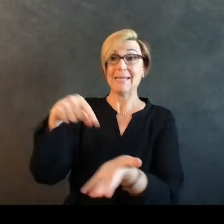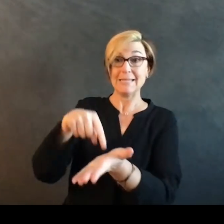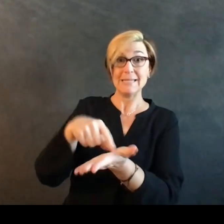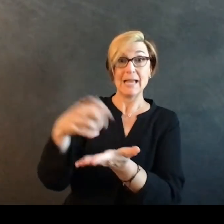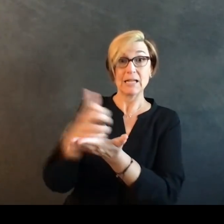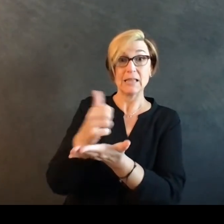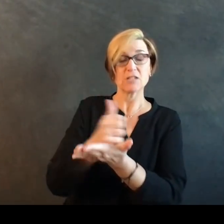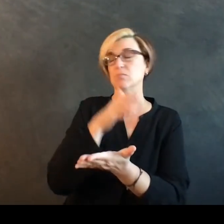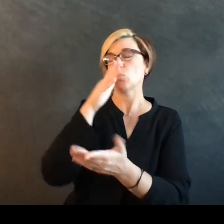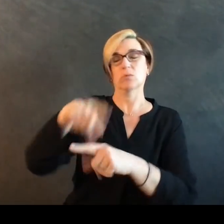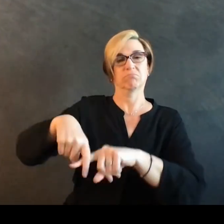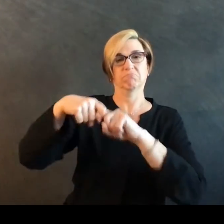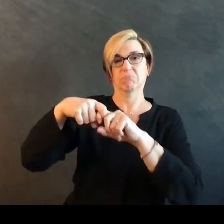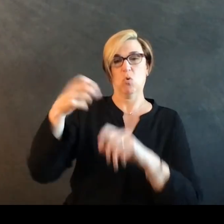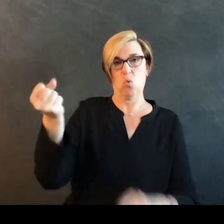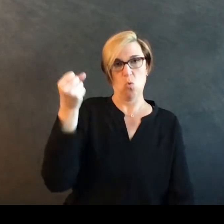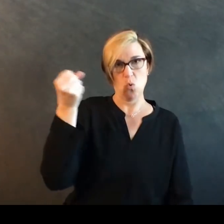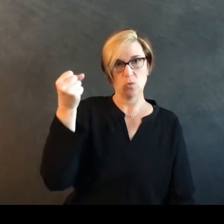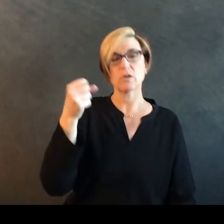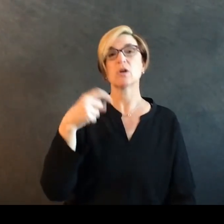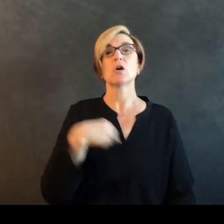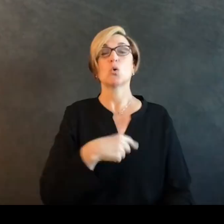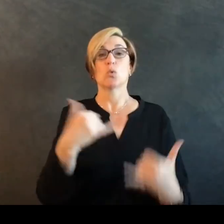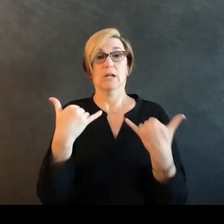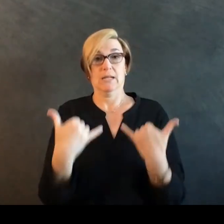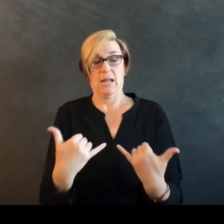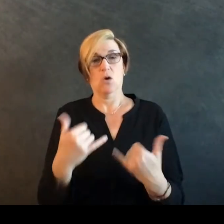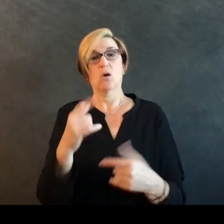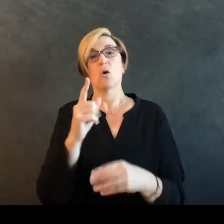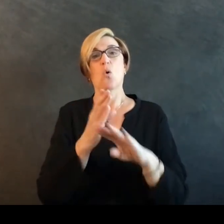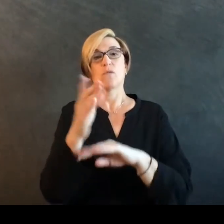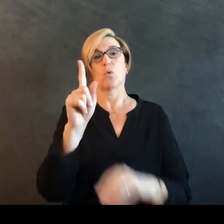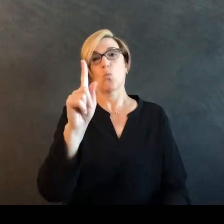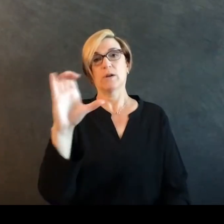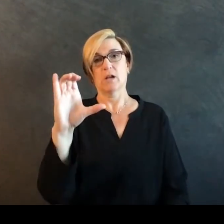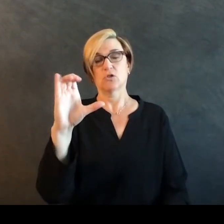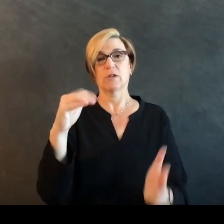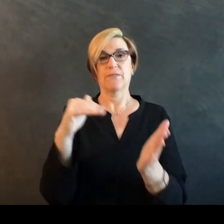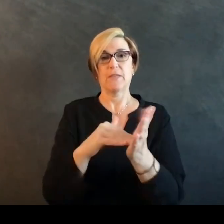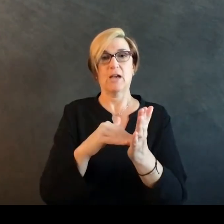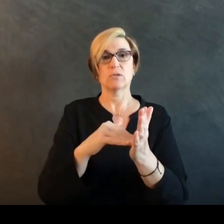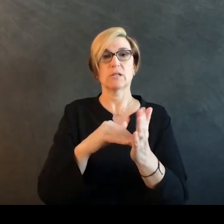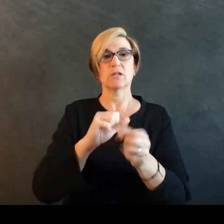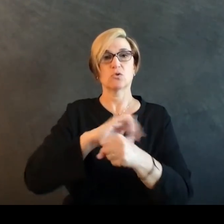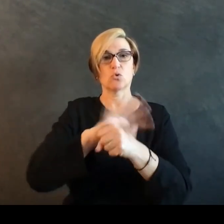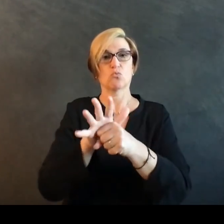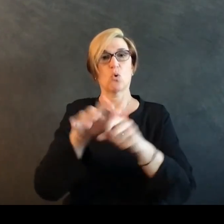well over 100,000 corona virus tests per day it's over at that hundred thousand